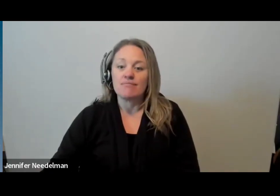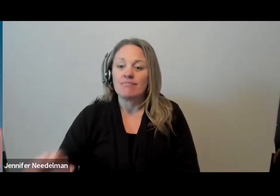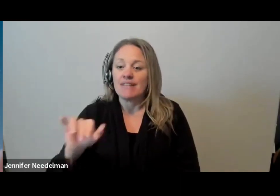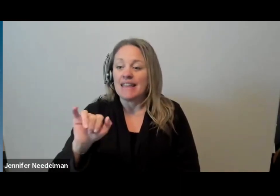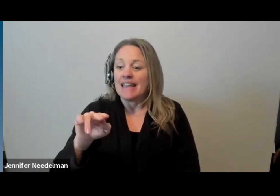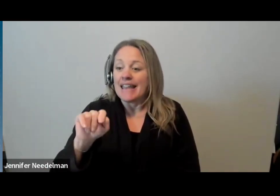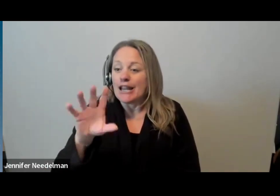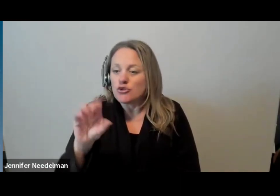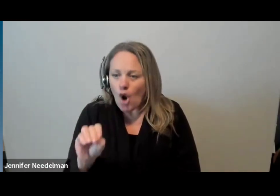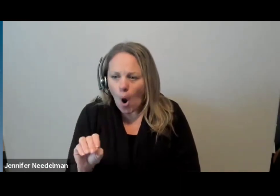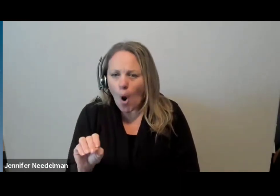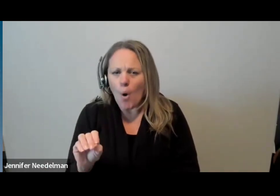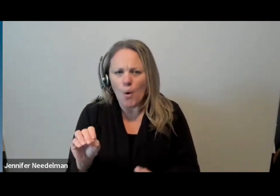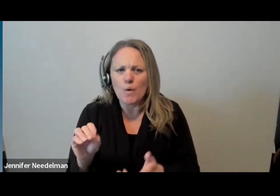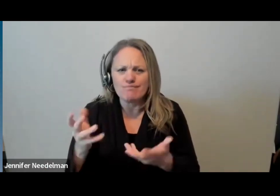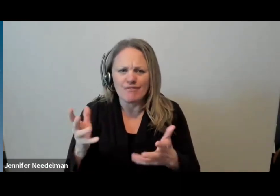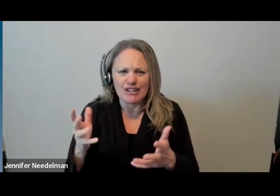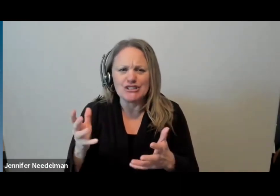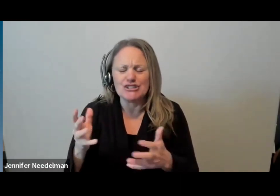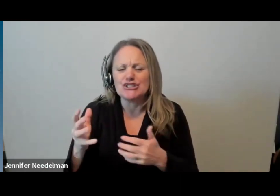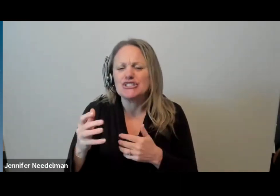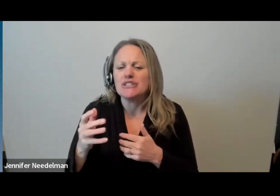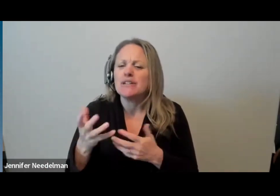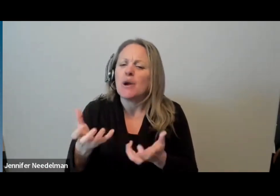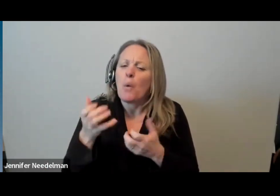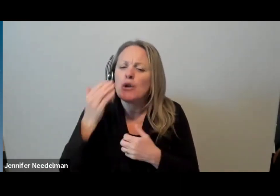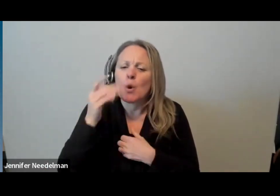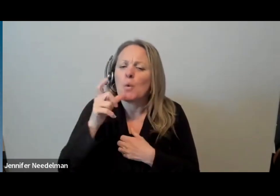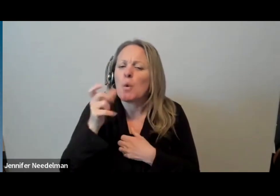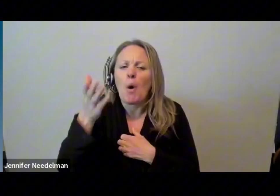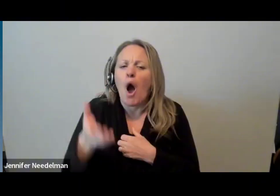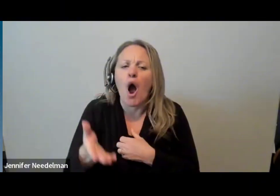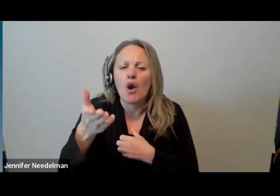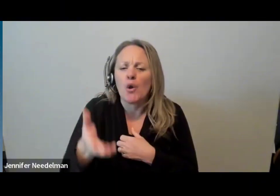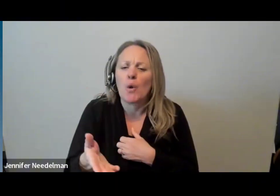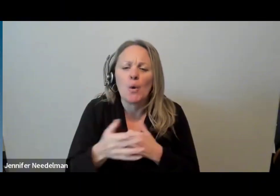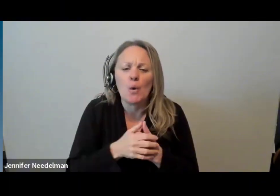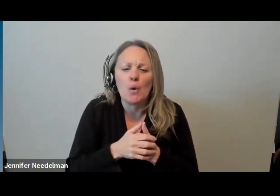We kind of like read the bio, but we wanna know who are you, what do you do,